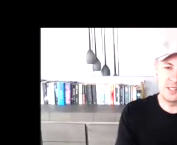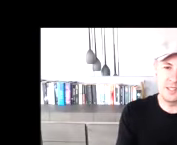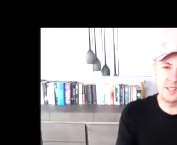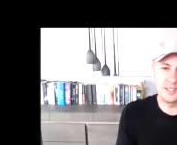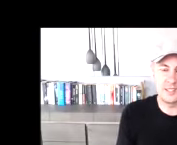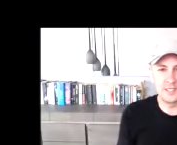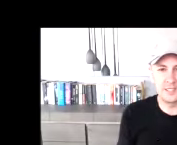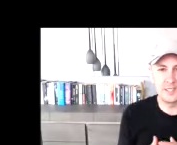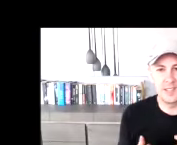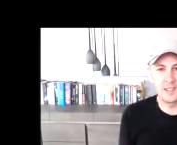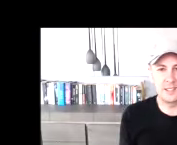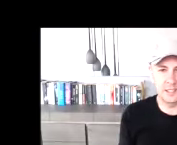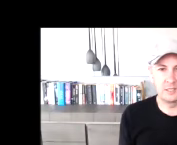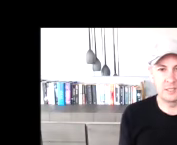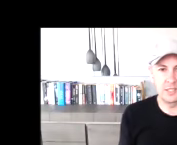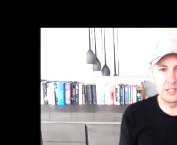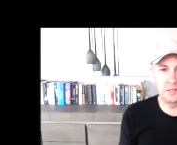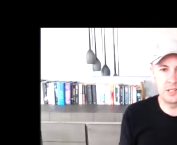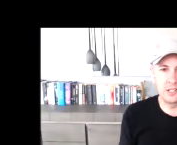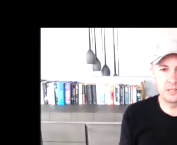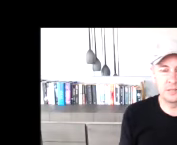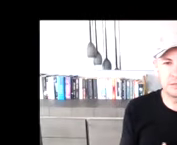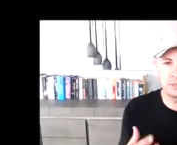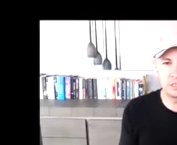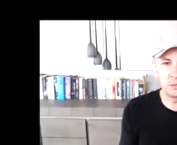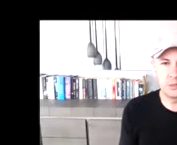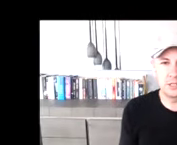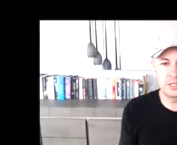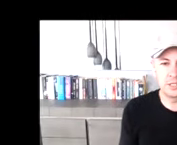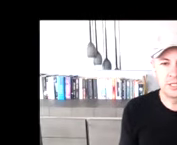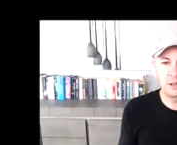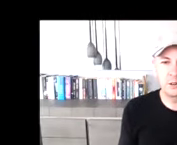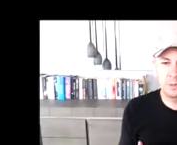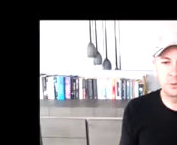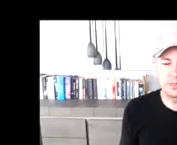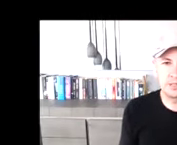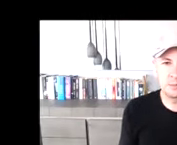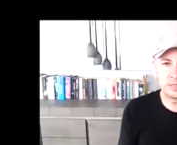said is to to harness technology and innovation to further inclusion of people with disability